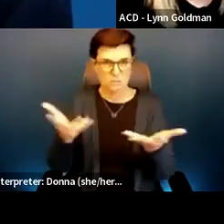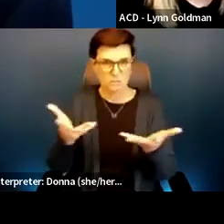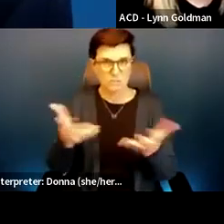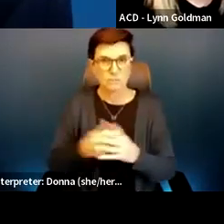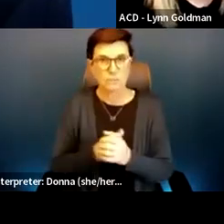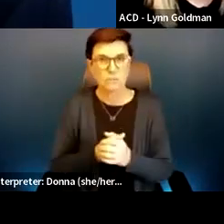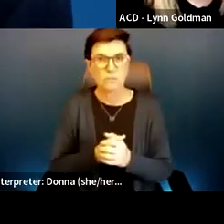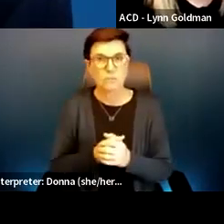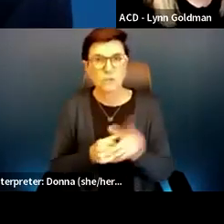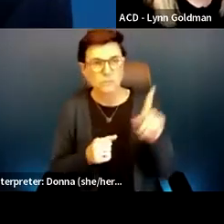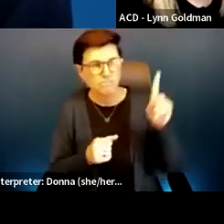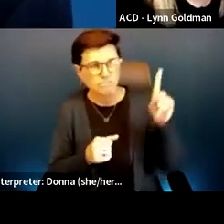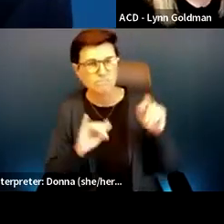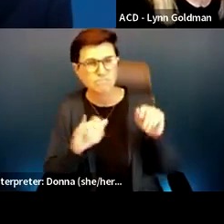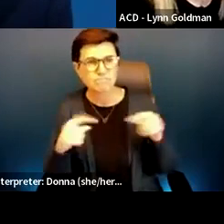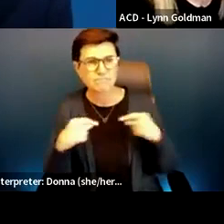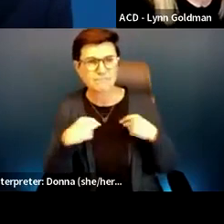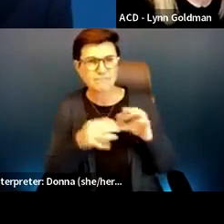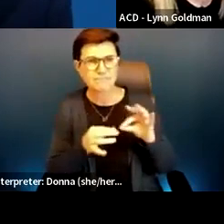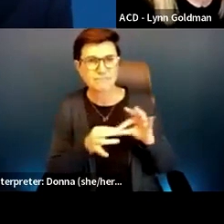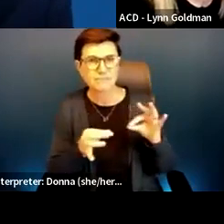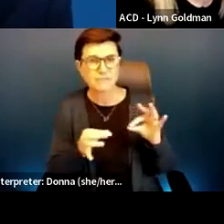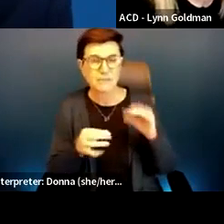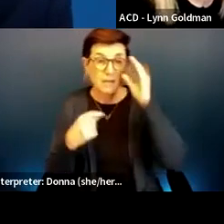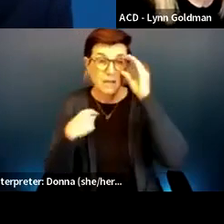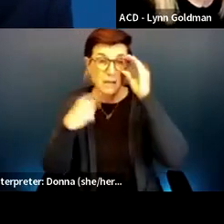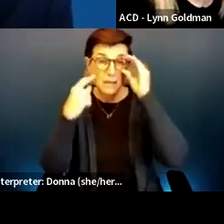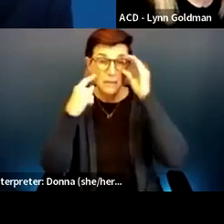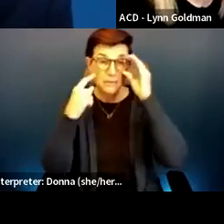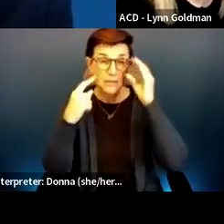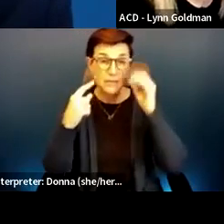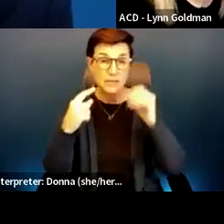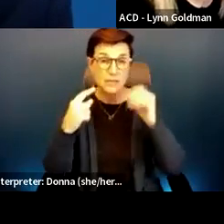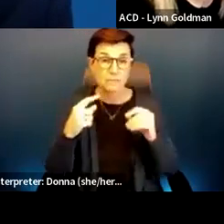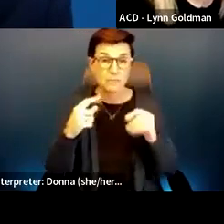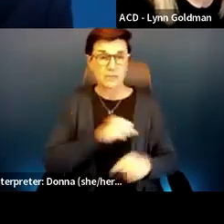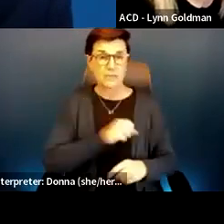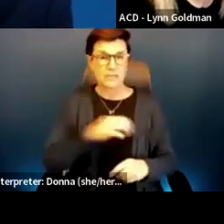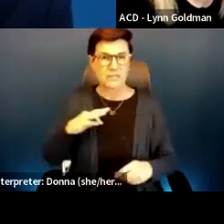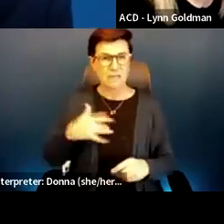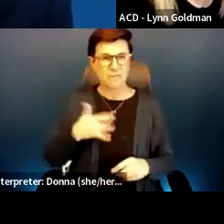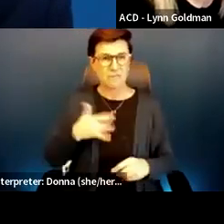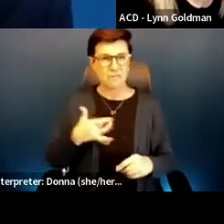I think the staff are demoralized, and I can understand why.